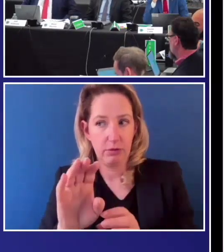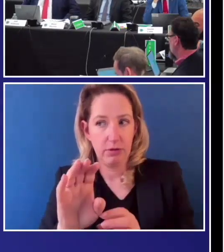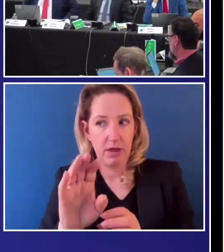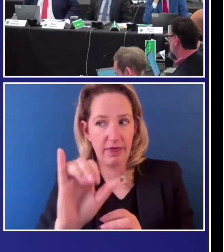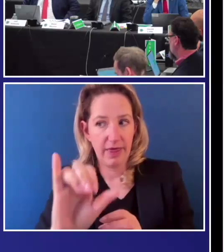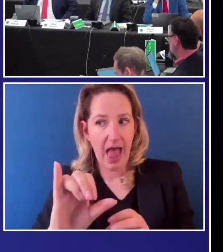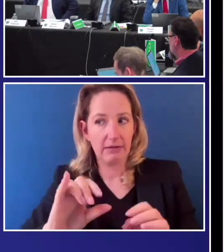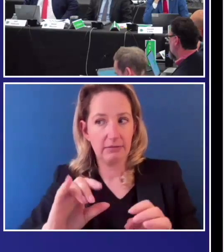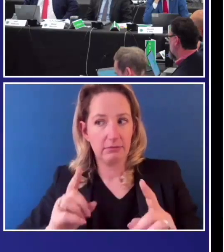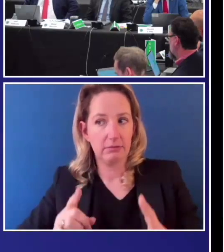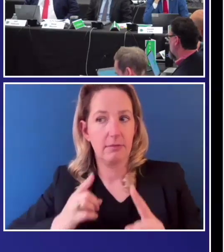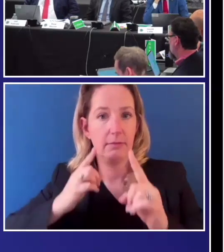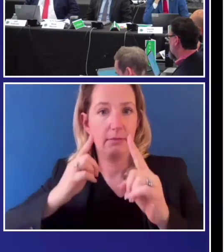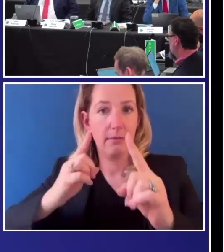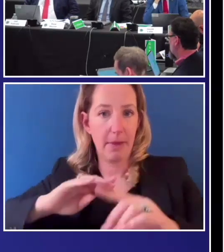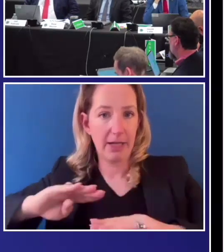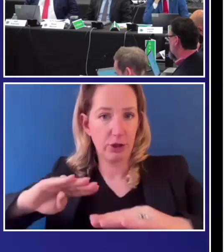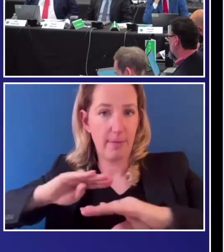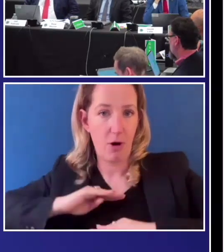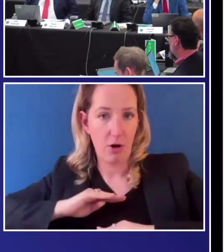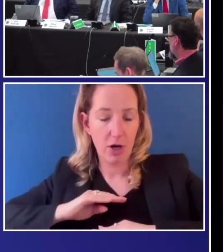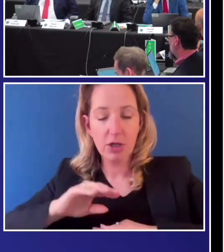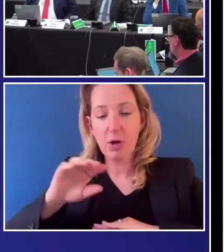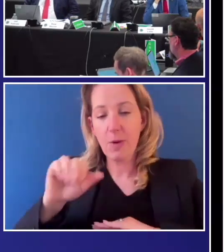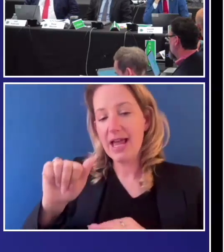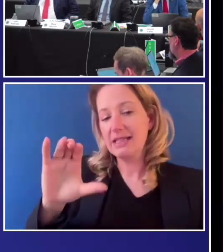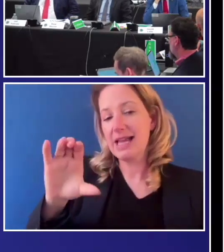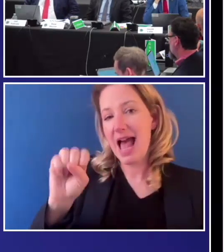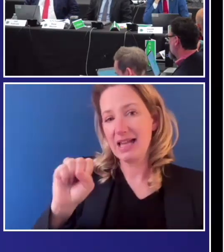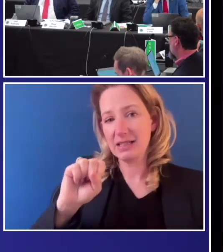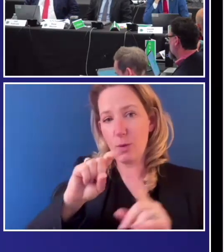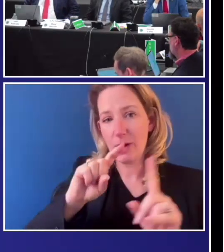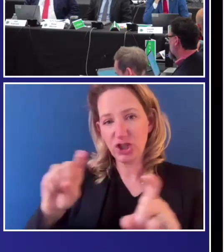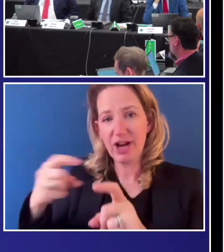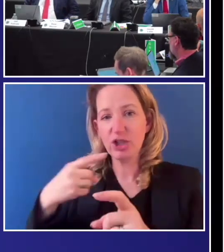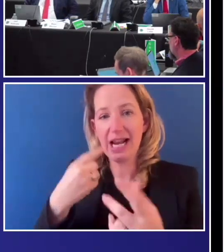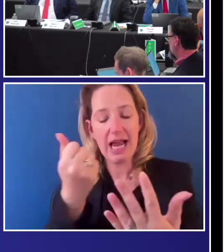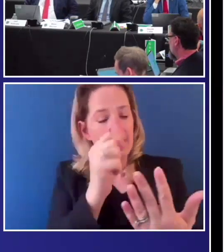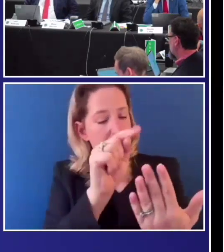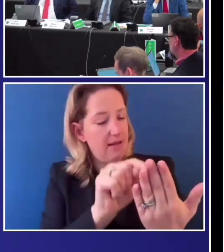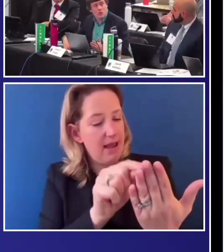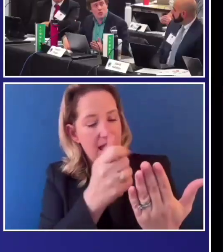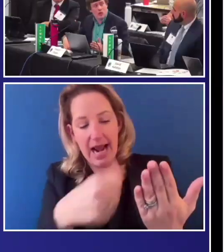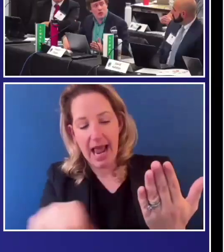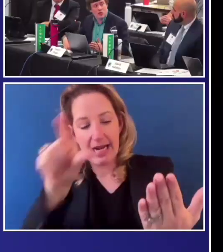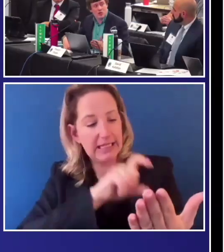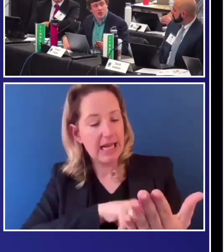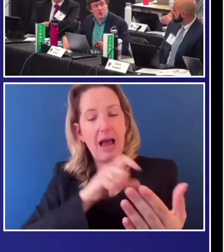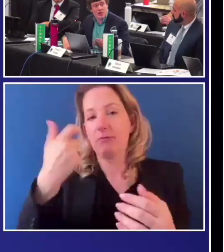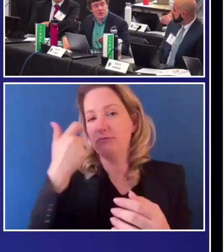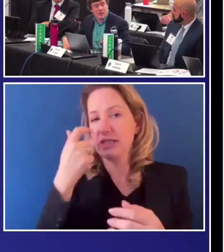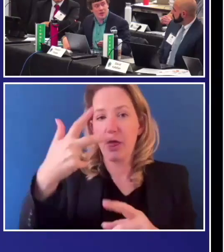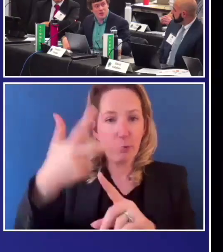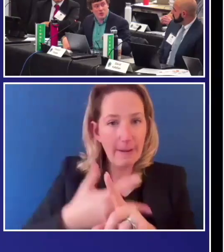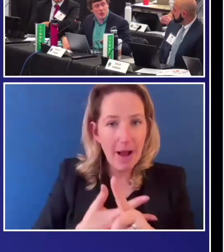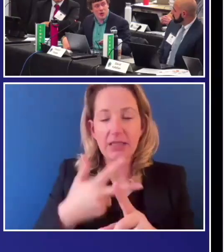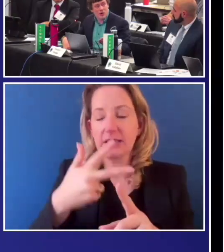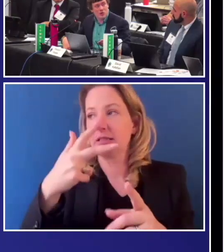So the ACS questionnaire says, like, at any time in the last three months, has this person attended school or college, that's just any school or college.